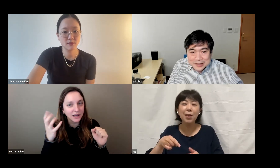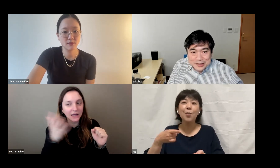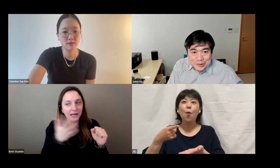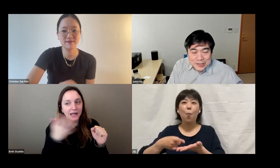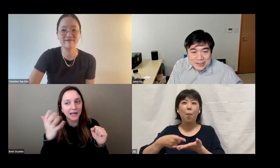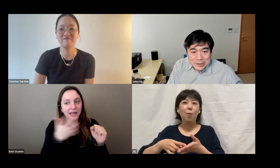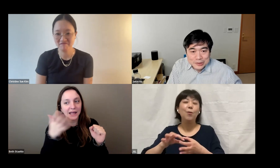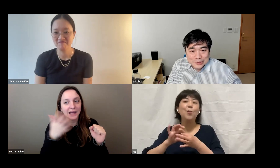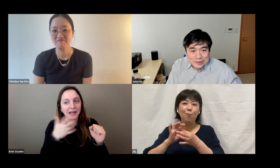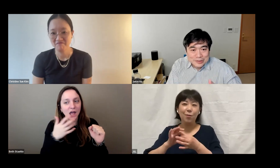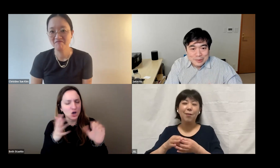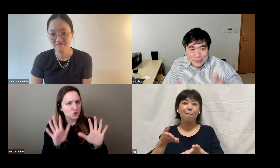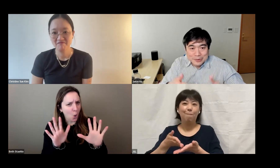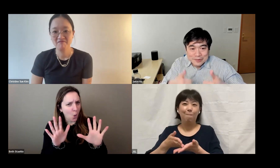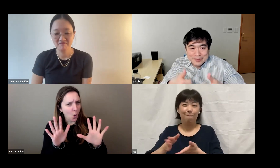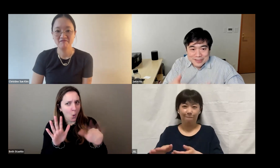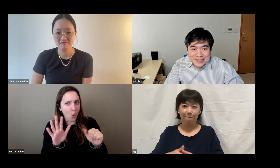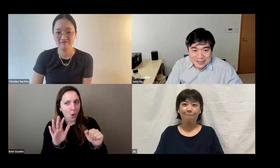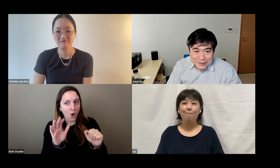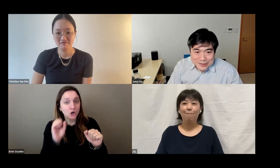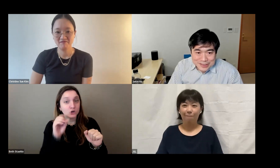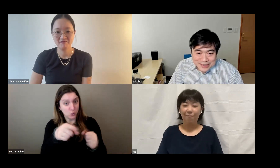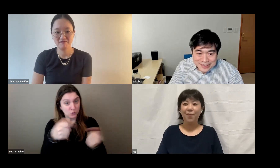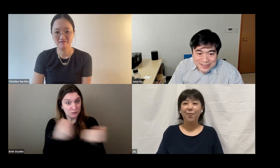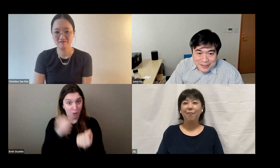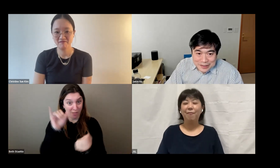So you're supportive of this technology.